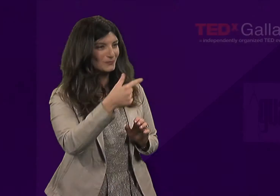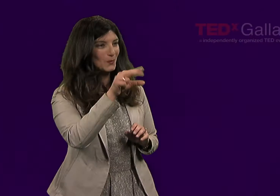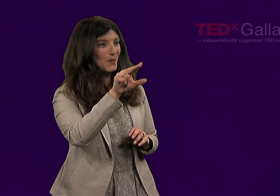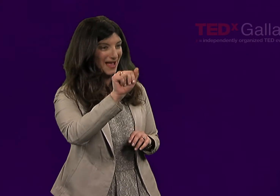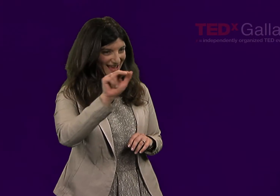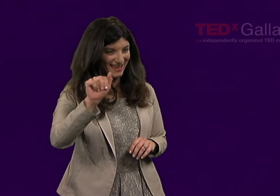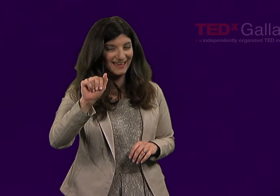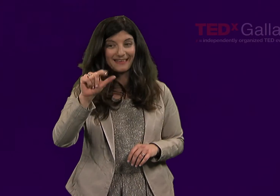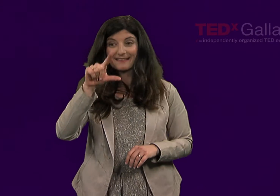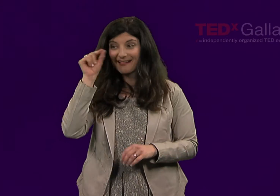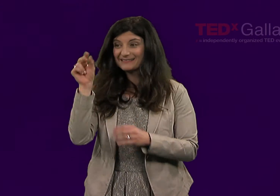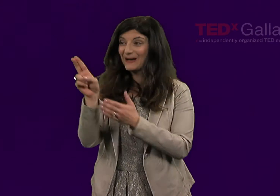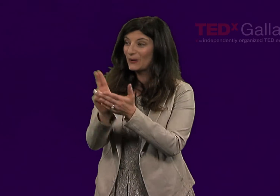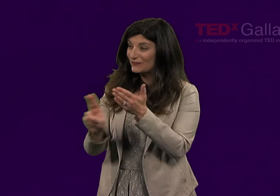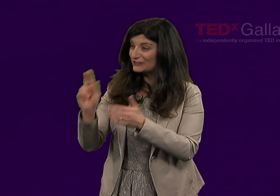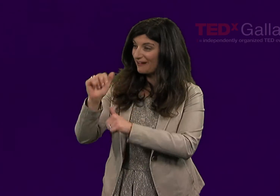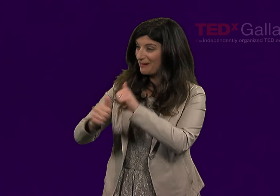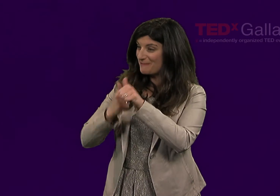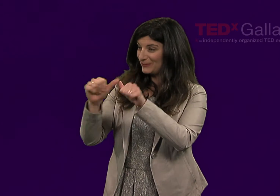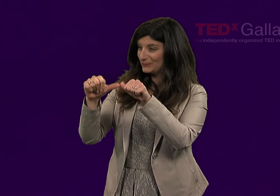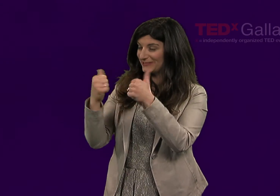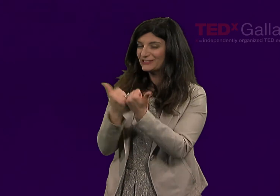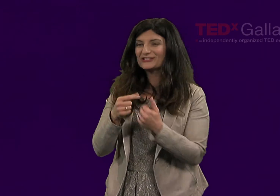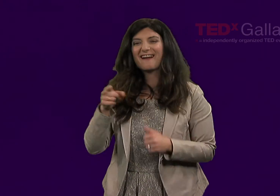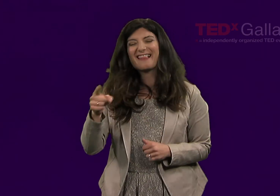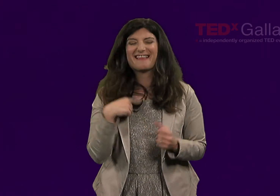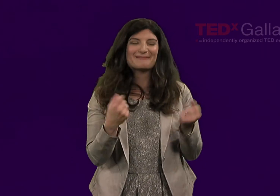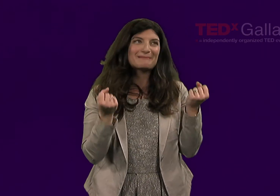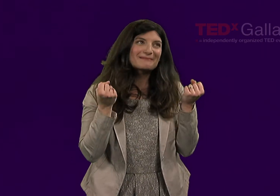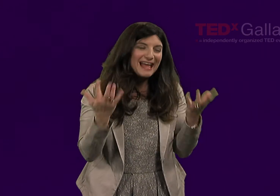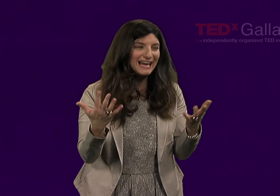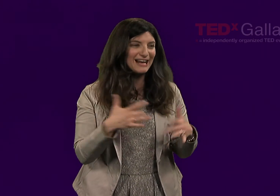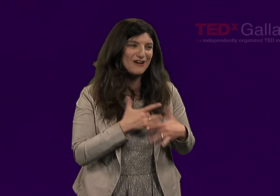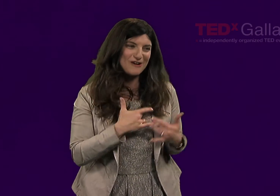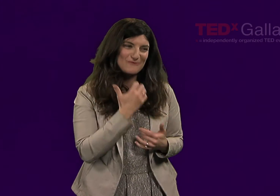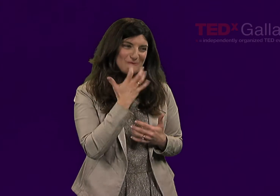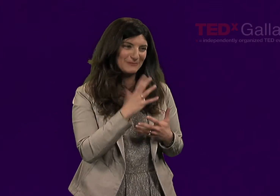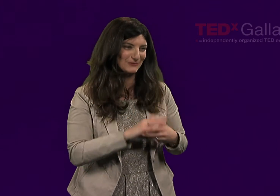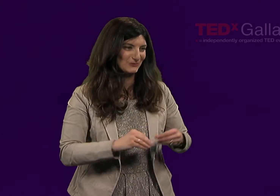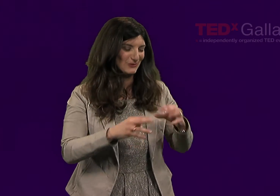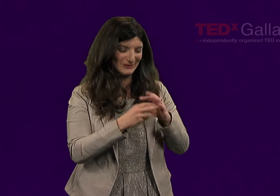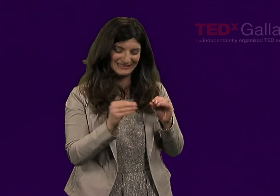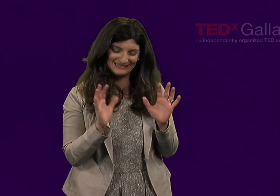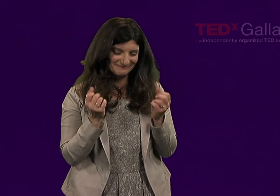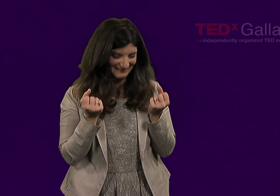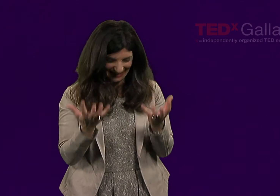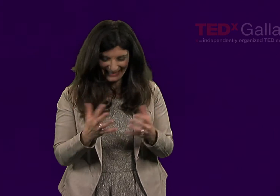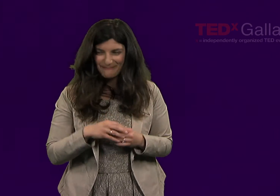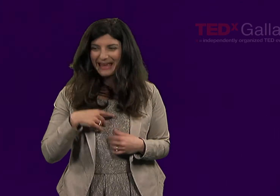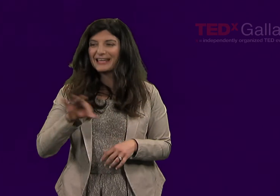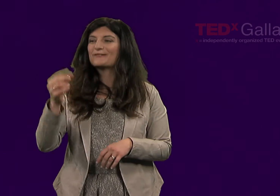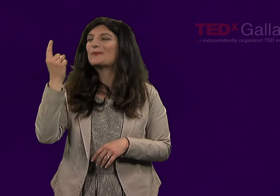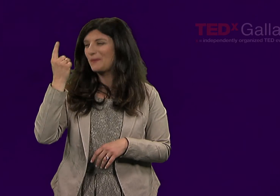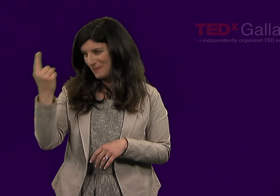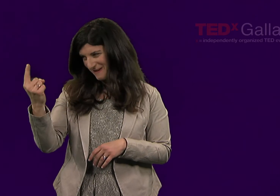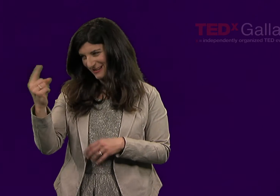The first one being GUAA, the Gallaudet University Alumni Association. There are so many heartwarming stories I could share about this,